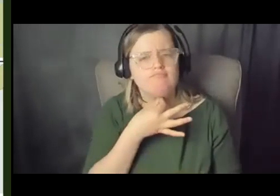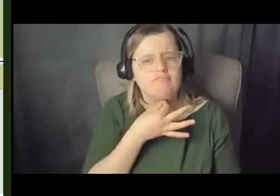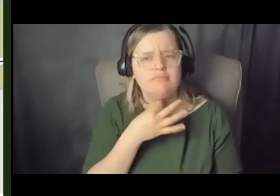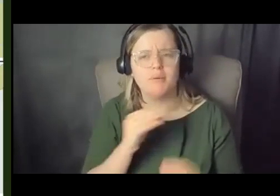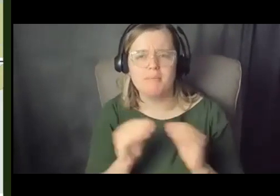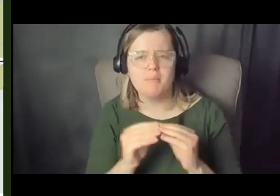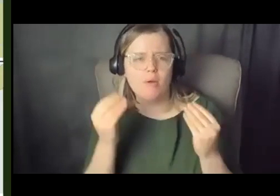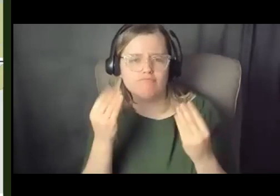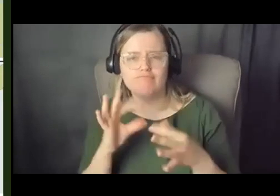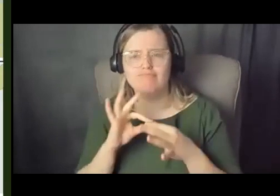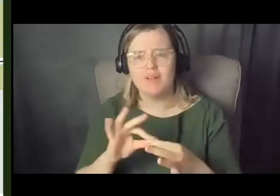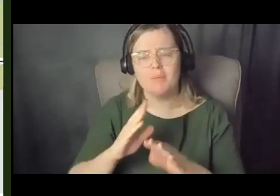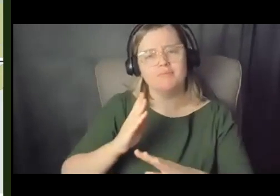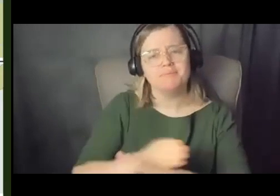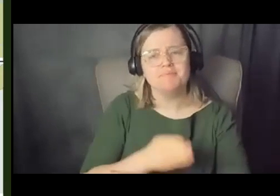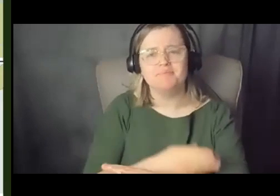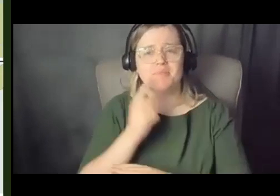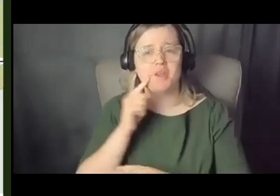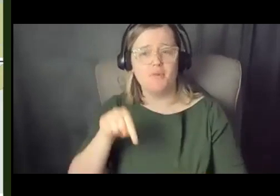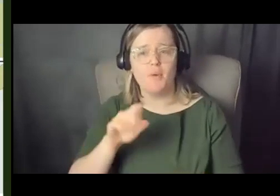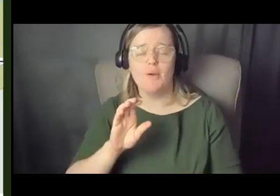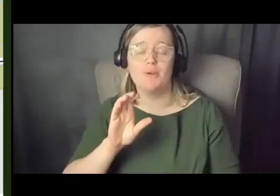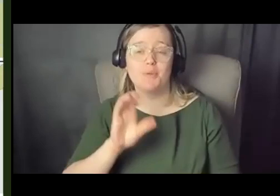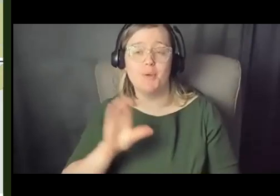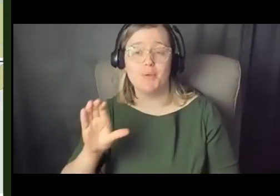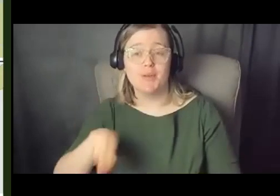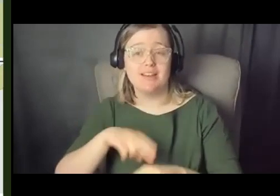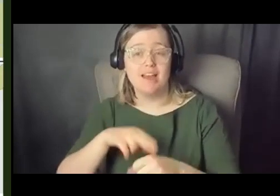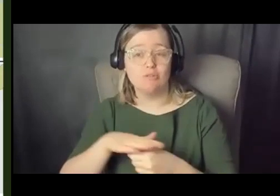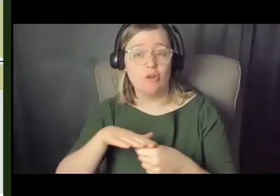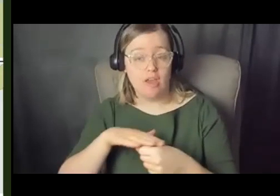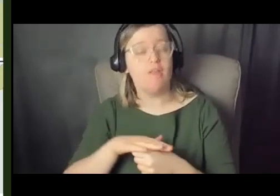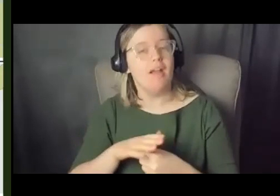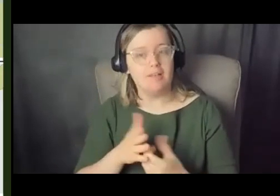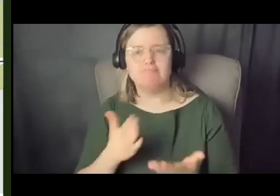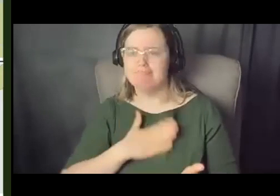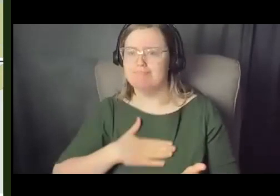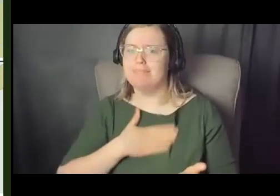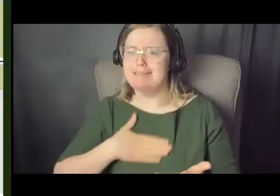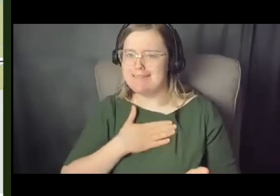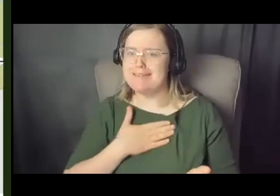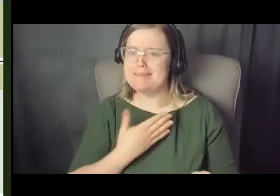about the restoration efforts and the Coal Creek natural area, join us on the 23rd.